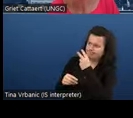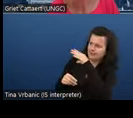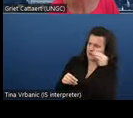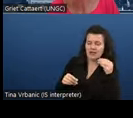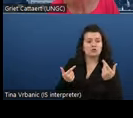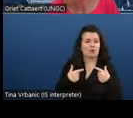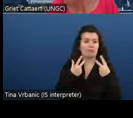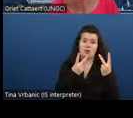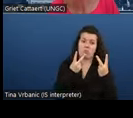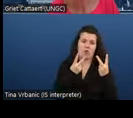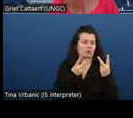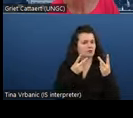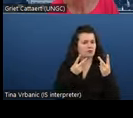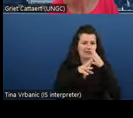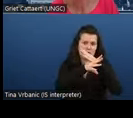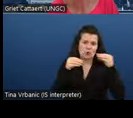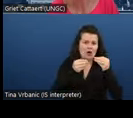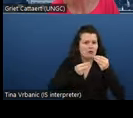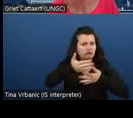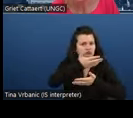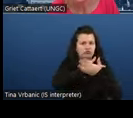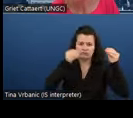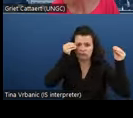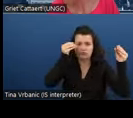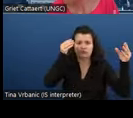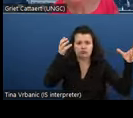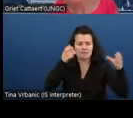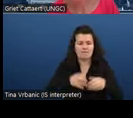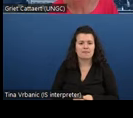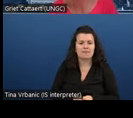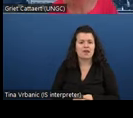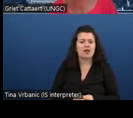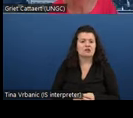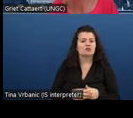At the national level in in the region, be organized, peer learning groups so sessions